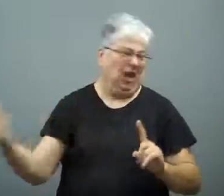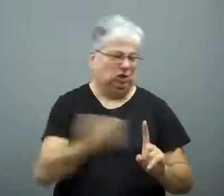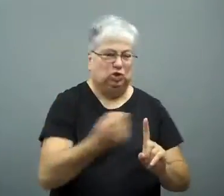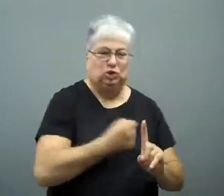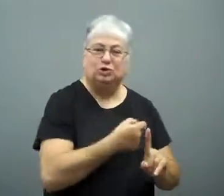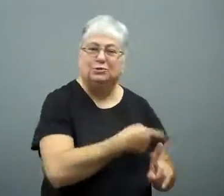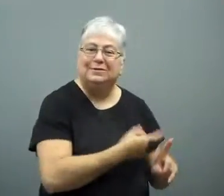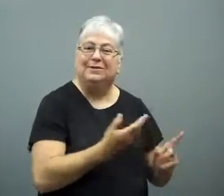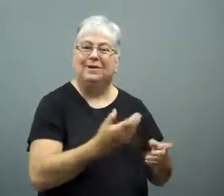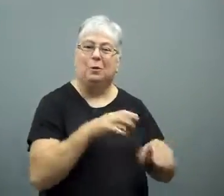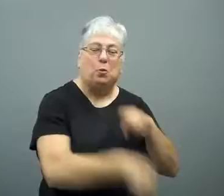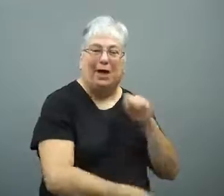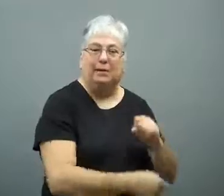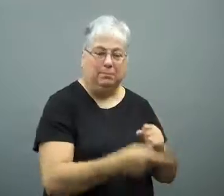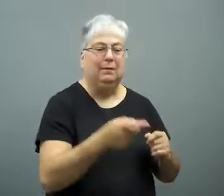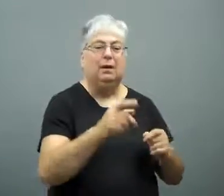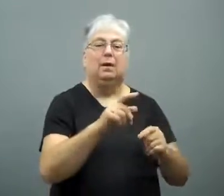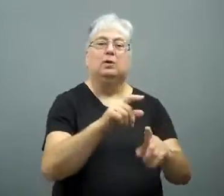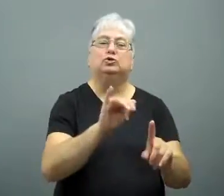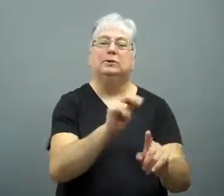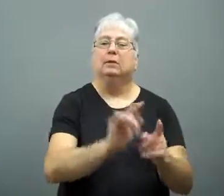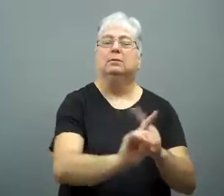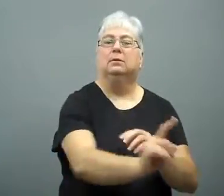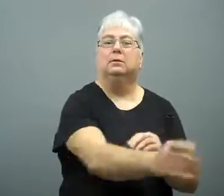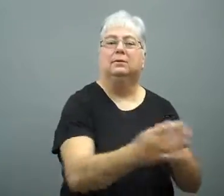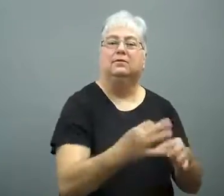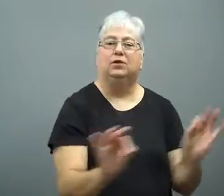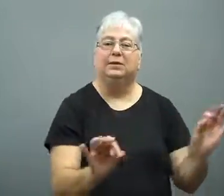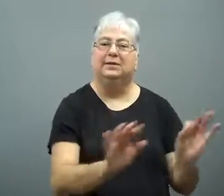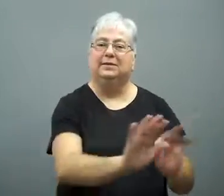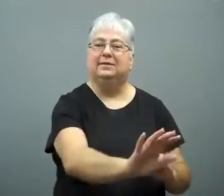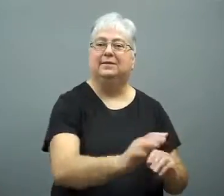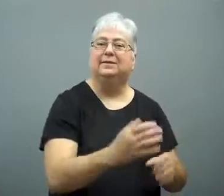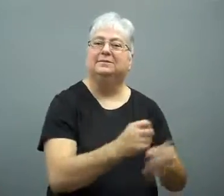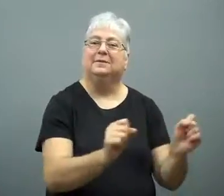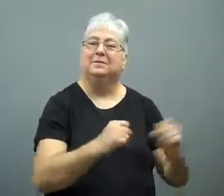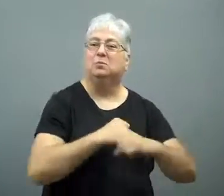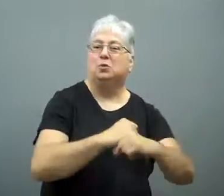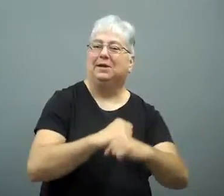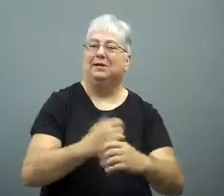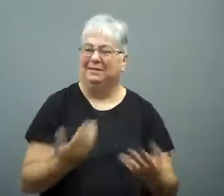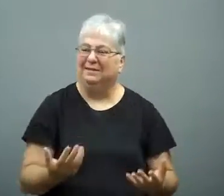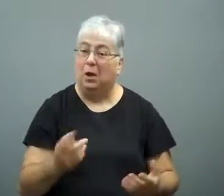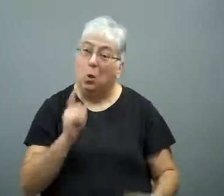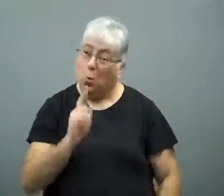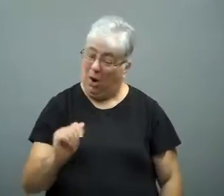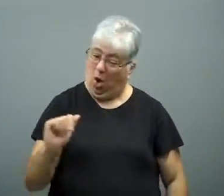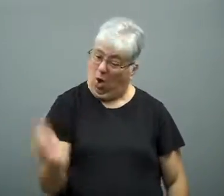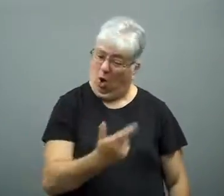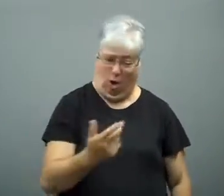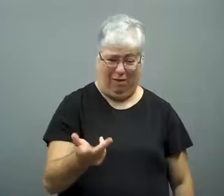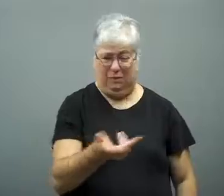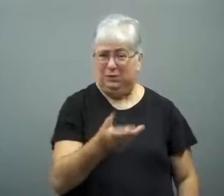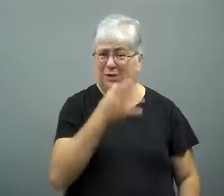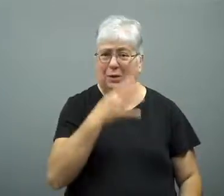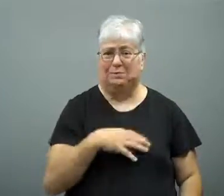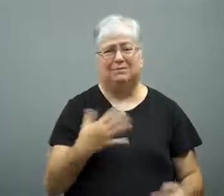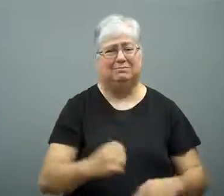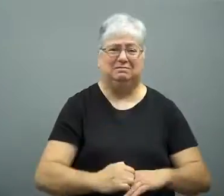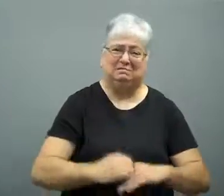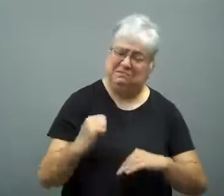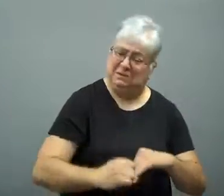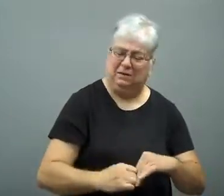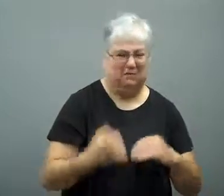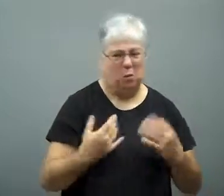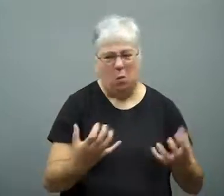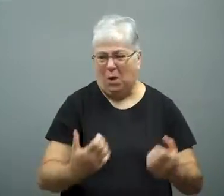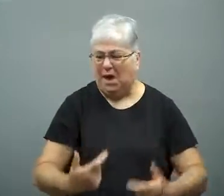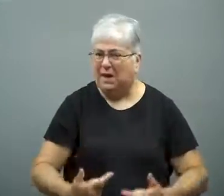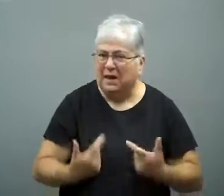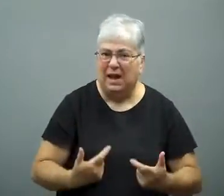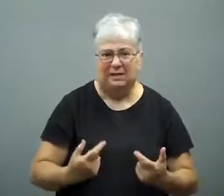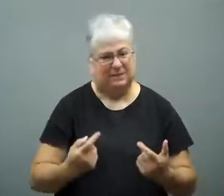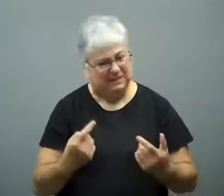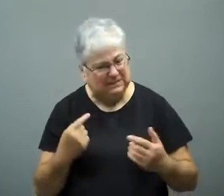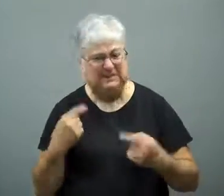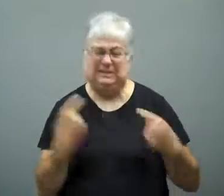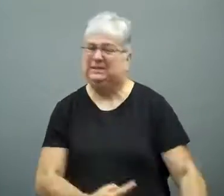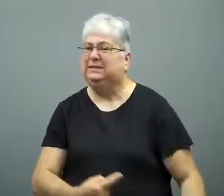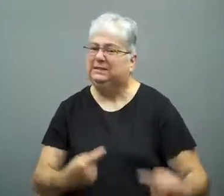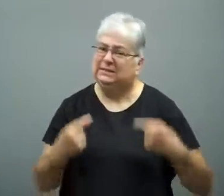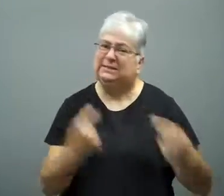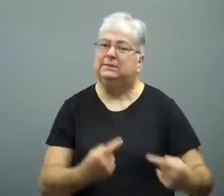and take the beating and sexual abuse, letting Gina get away free.